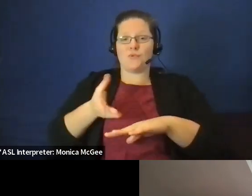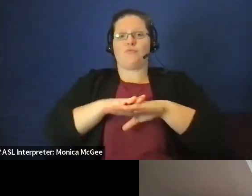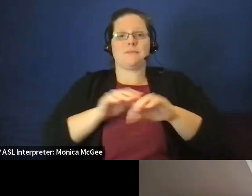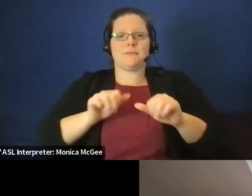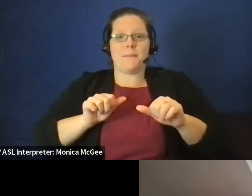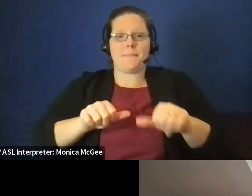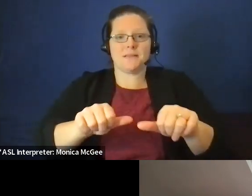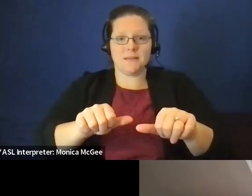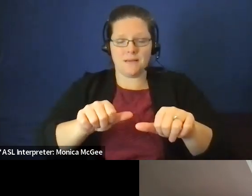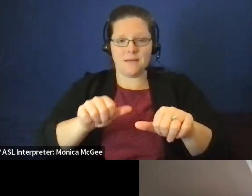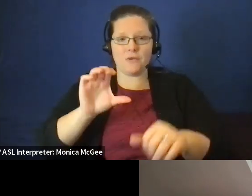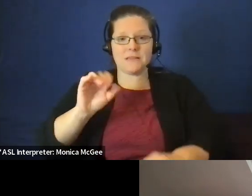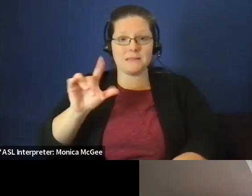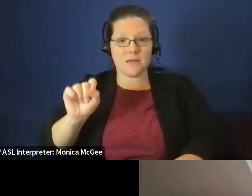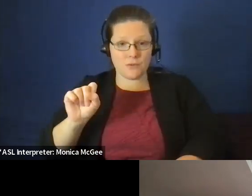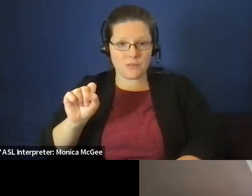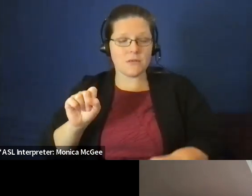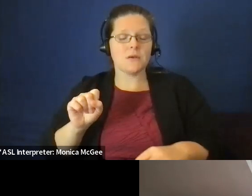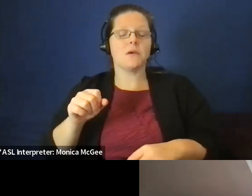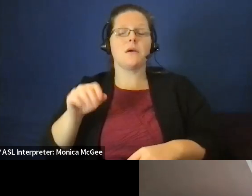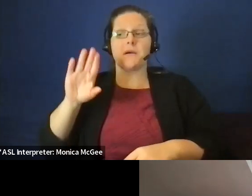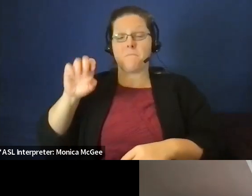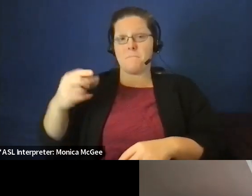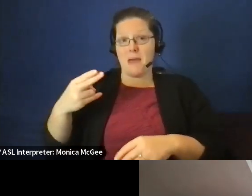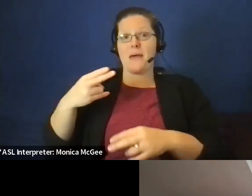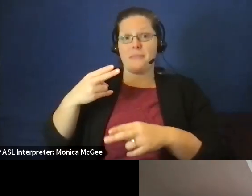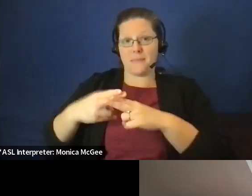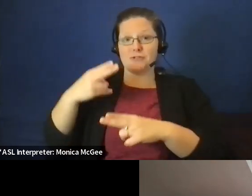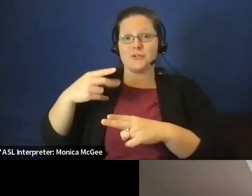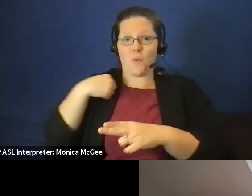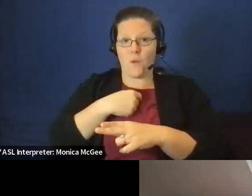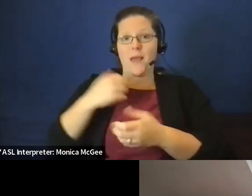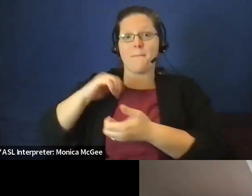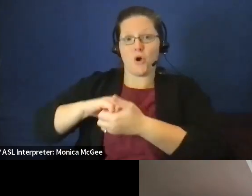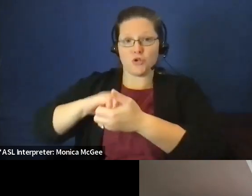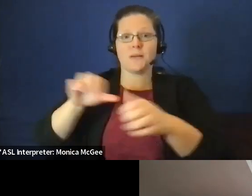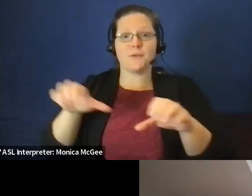and as disasters, disturbances to essential services continue to rise,